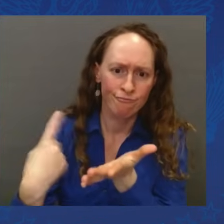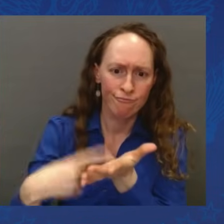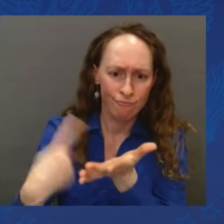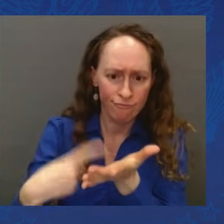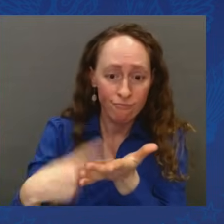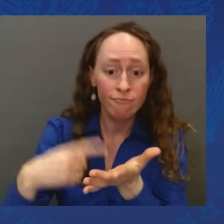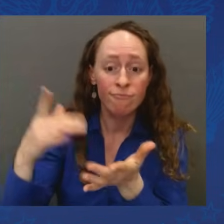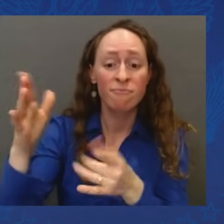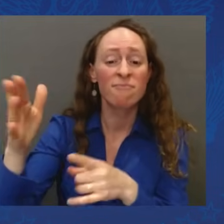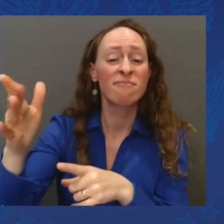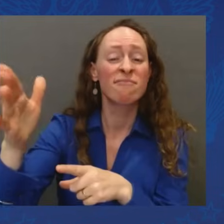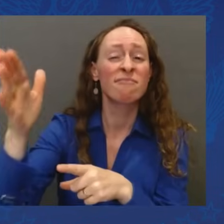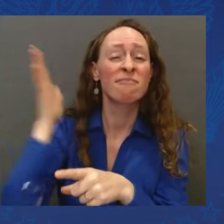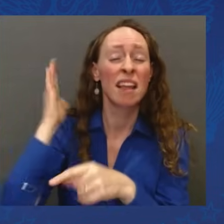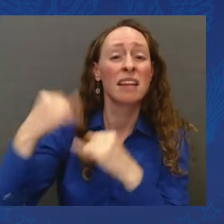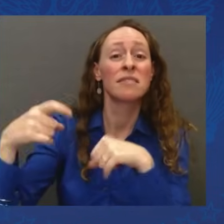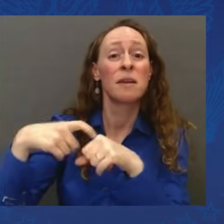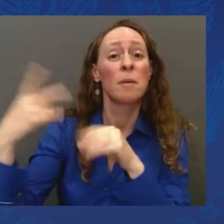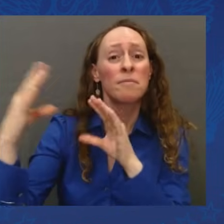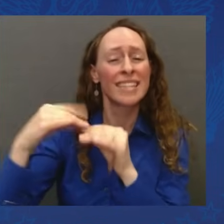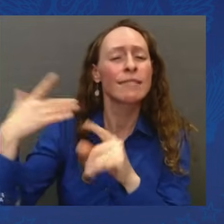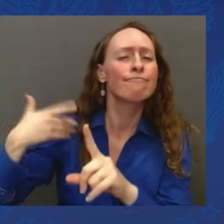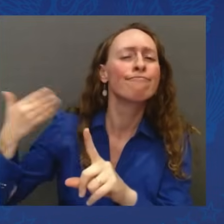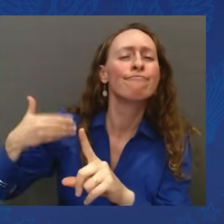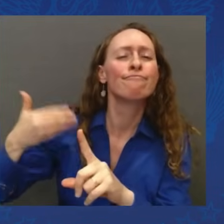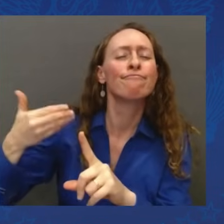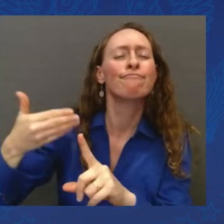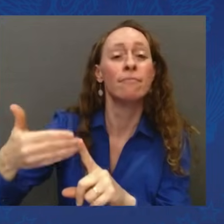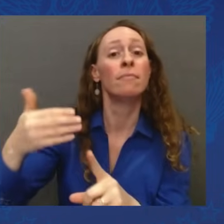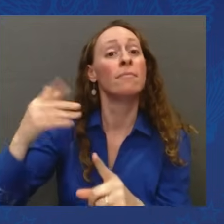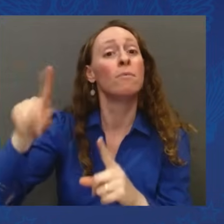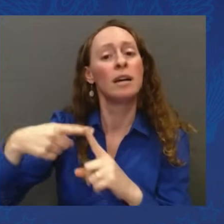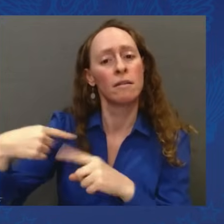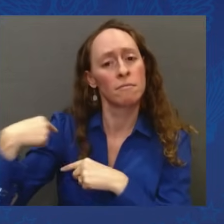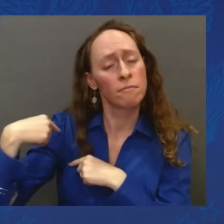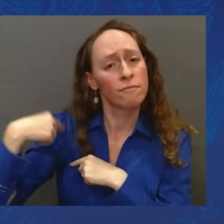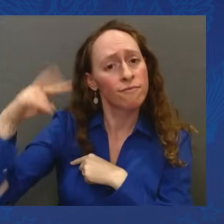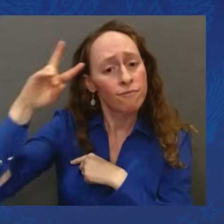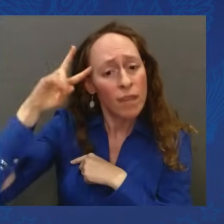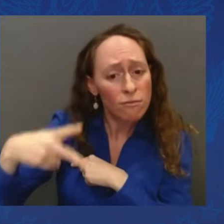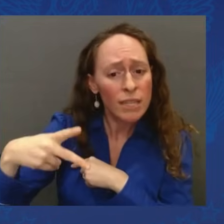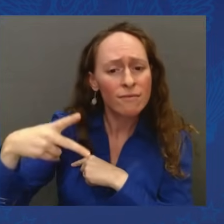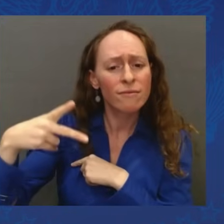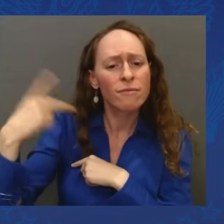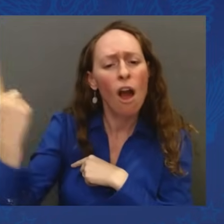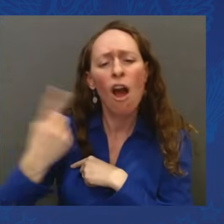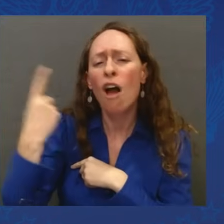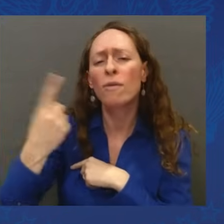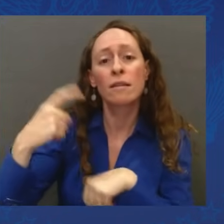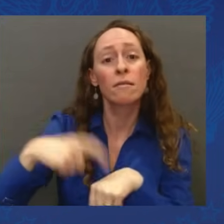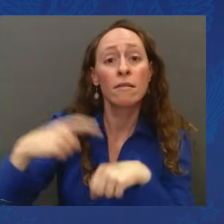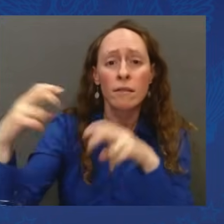We haven't always agreed, but they've been straightforward. And today, built on the groundwork we laid over the past several months